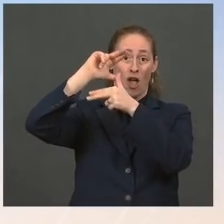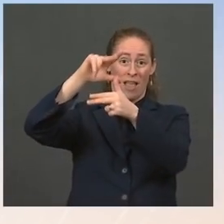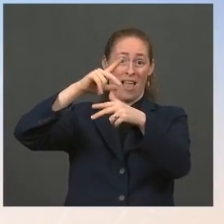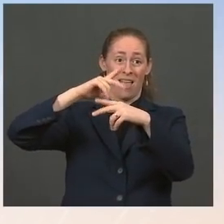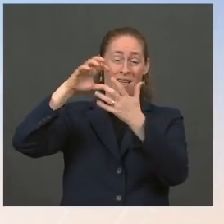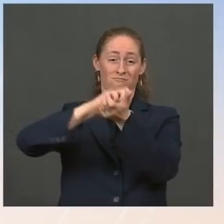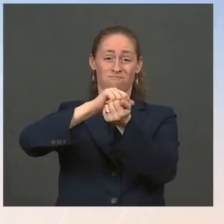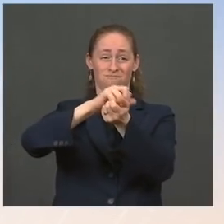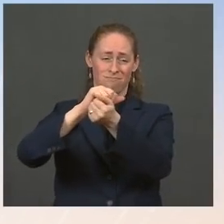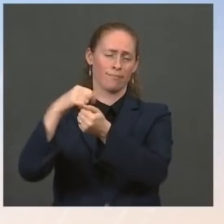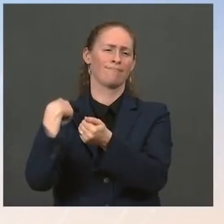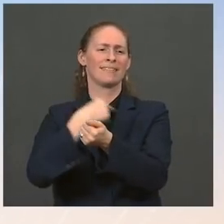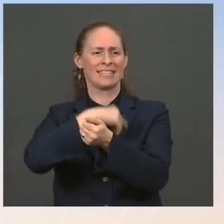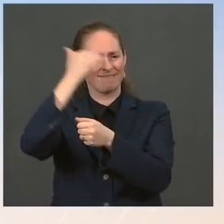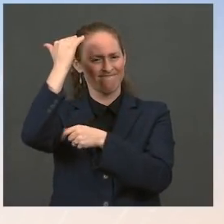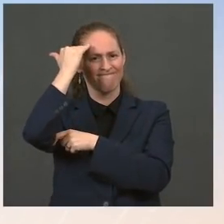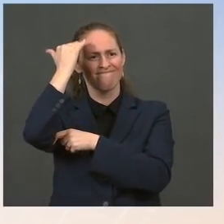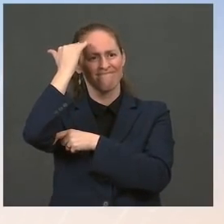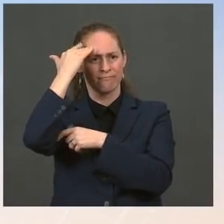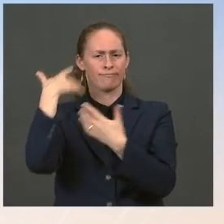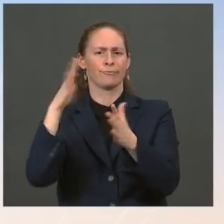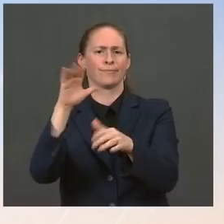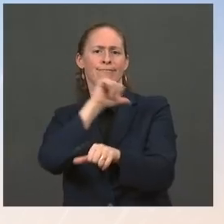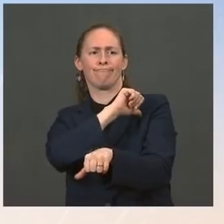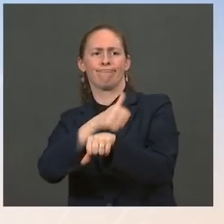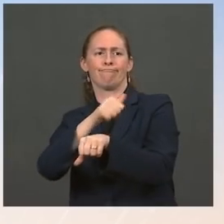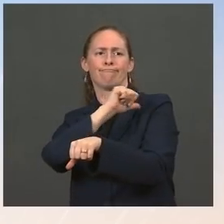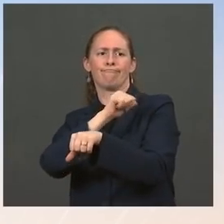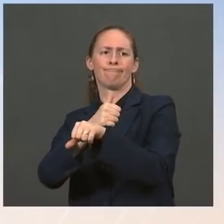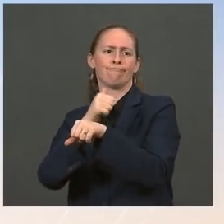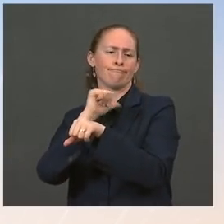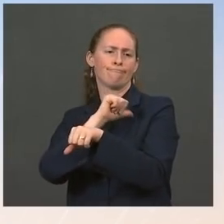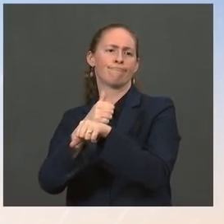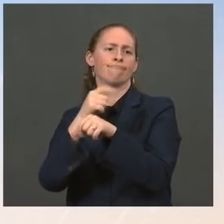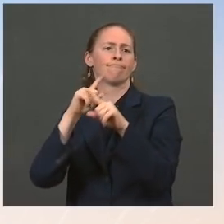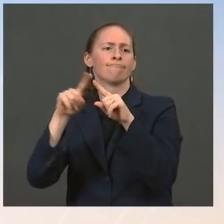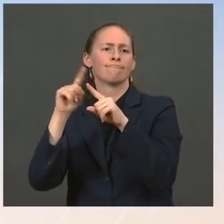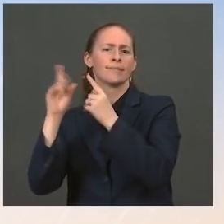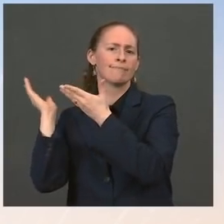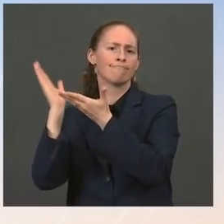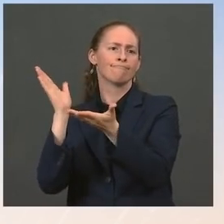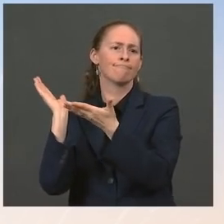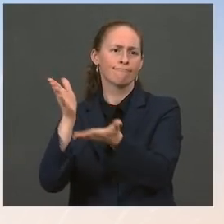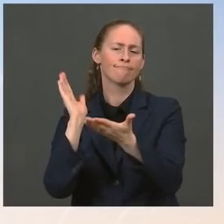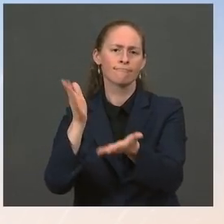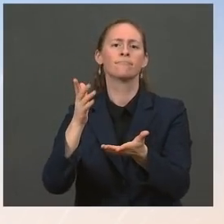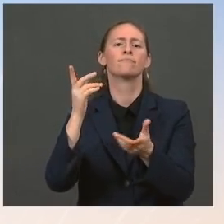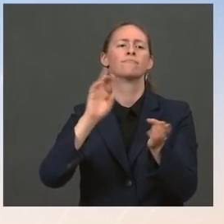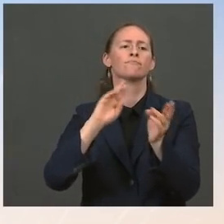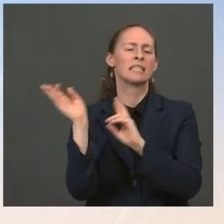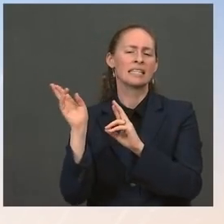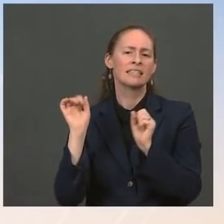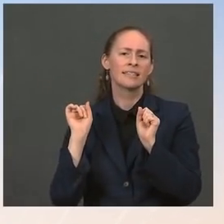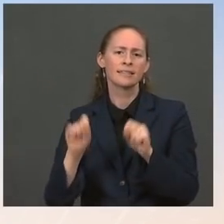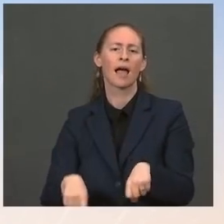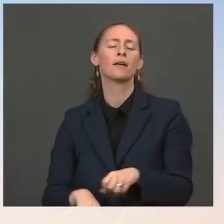authorizing several million barrels of the Strategic Petroleum Reserve exchanges. We've also taken steps into --